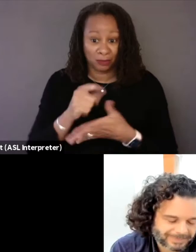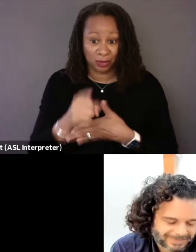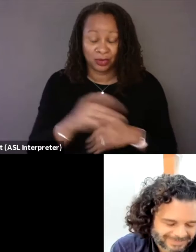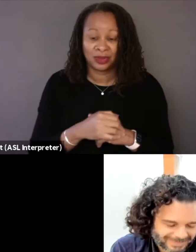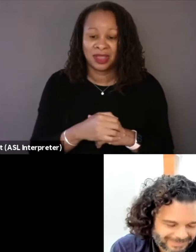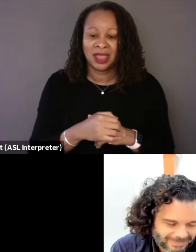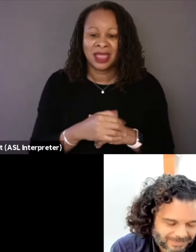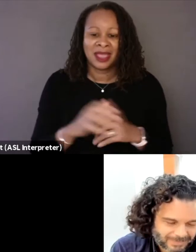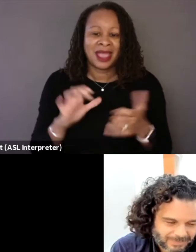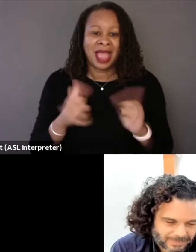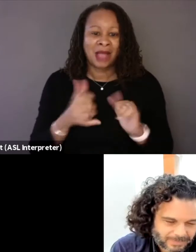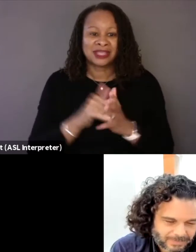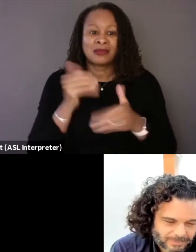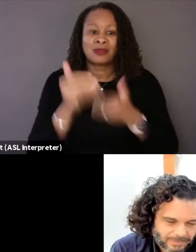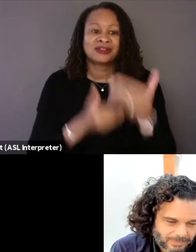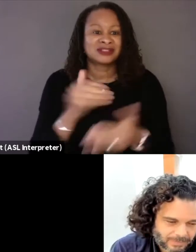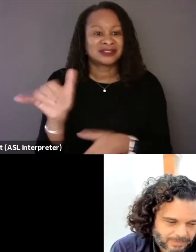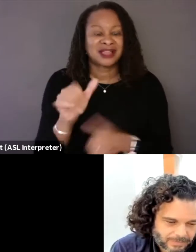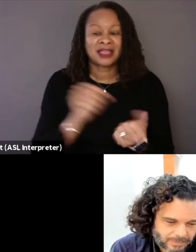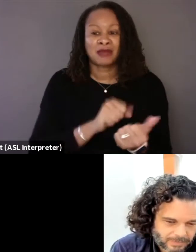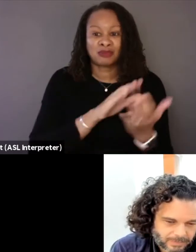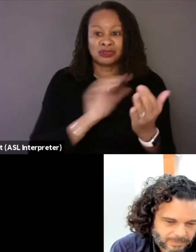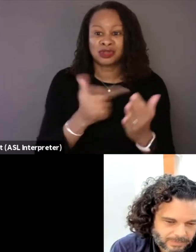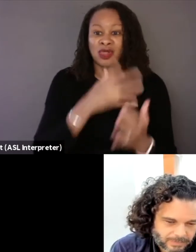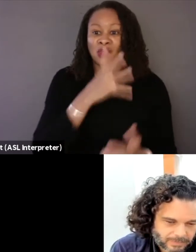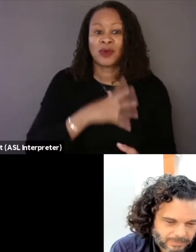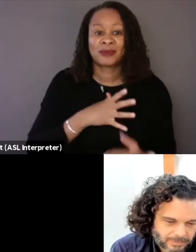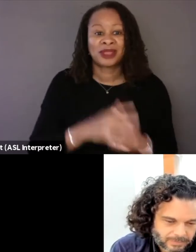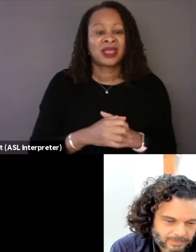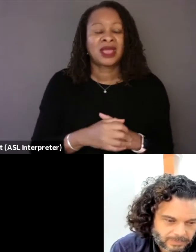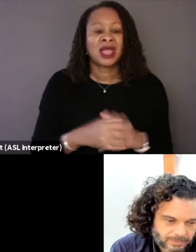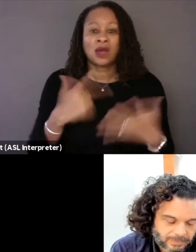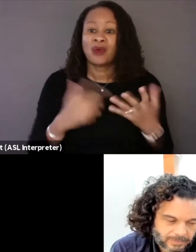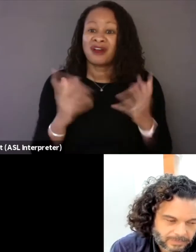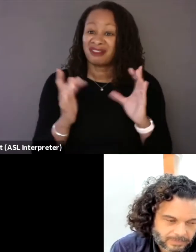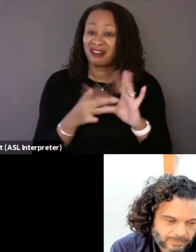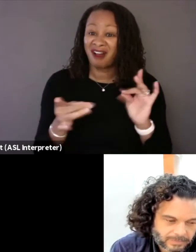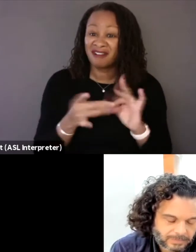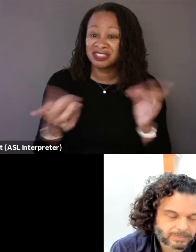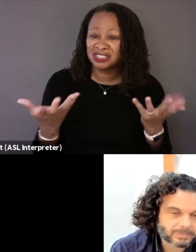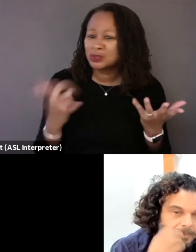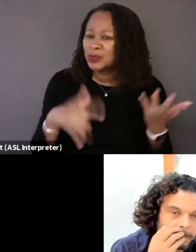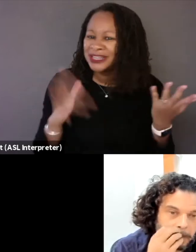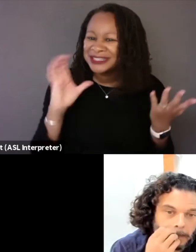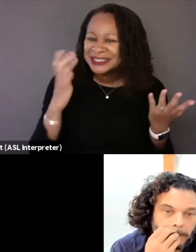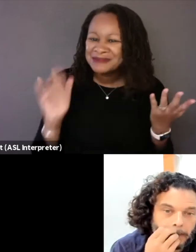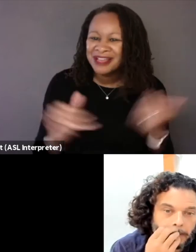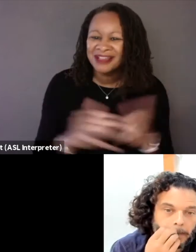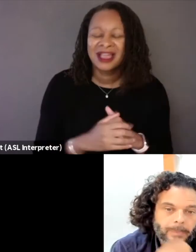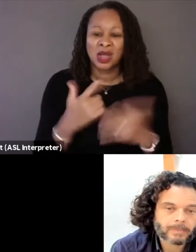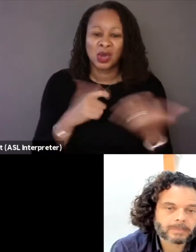What was that process like of approaching all these women and, and what were the conversations like as far as who was willing to do it and who was not?